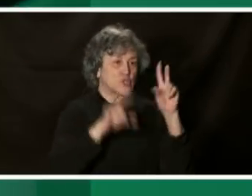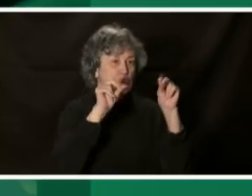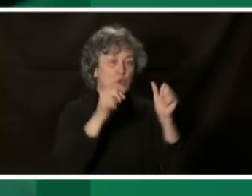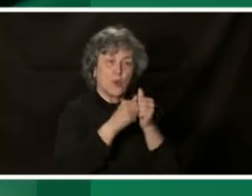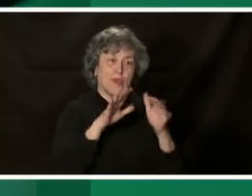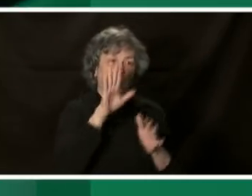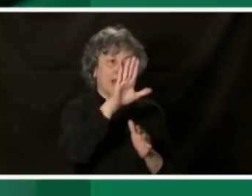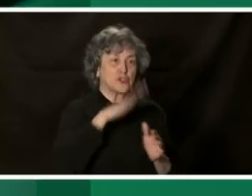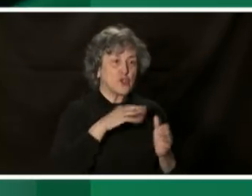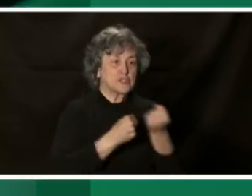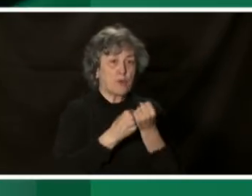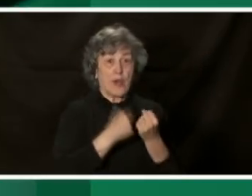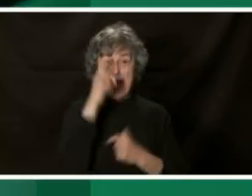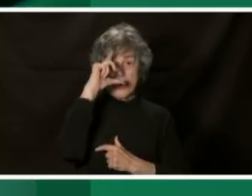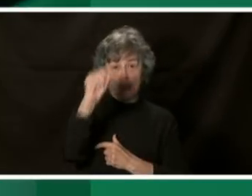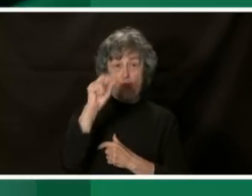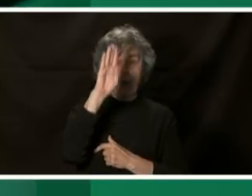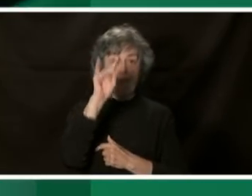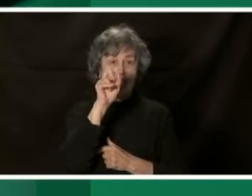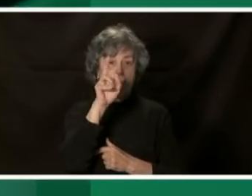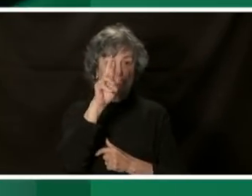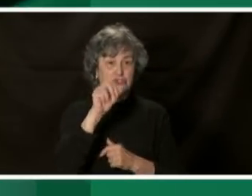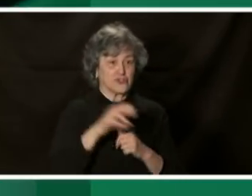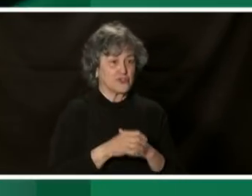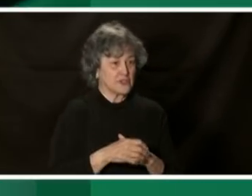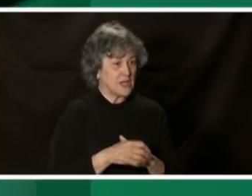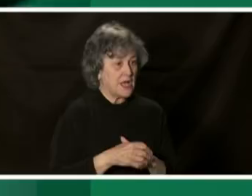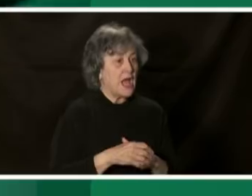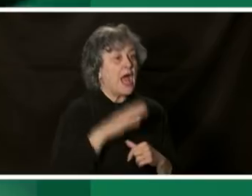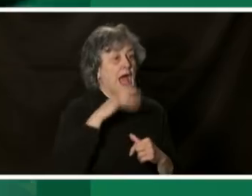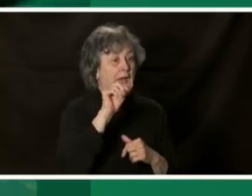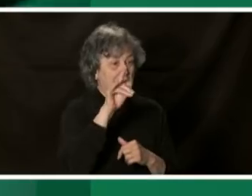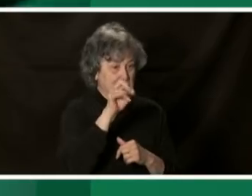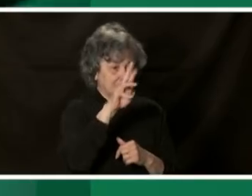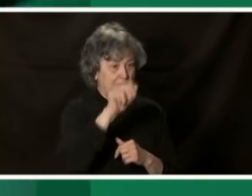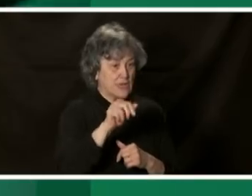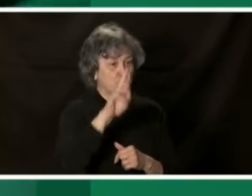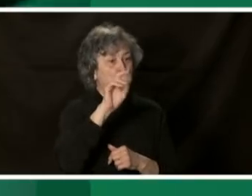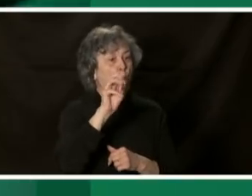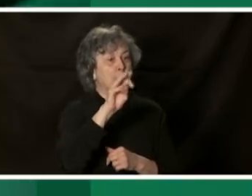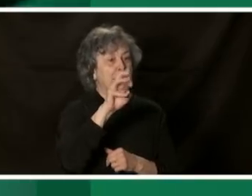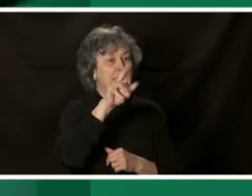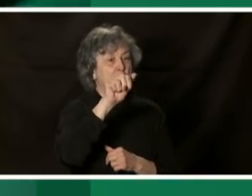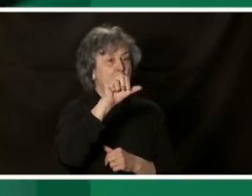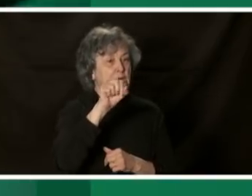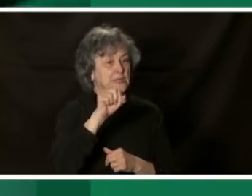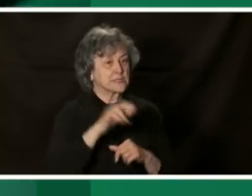AND GO BLAZERS. » MY NAME IS ALEXANDRA ROMERAS, AND I'M GRADUATING WITH MY MASTER'S IN NUTRITIONAL SCIENCE.